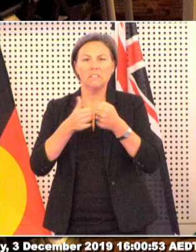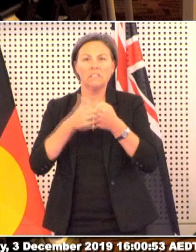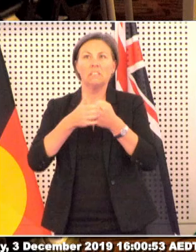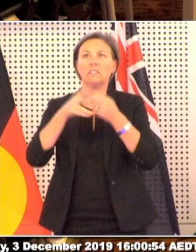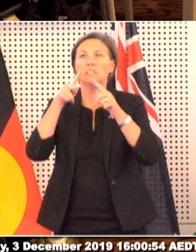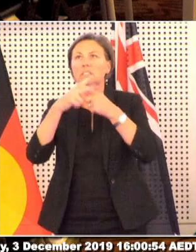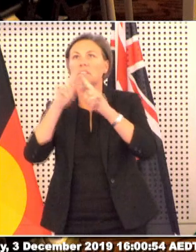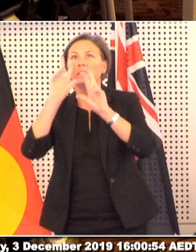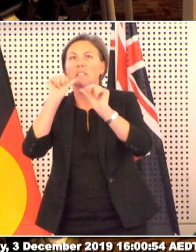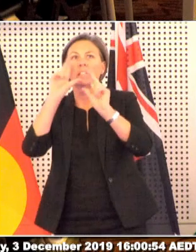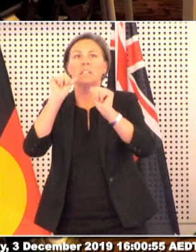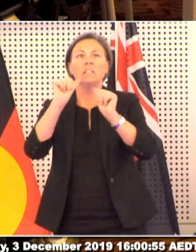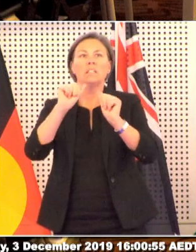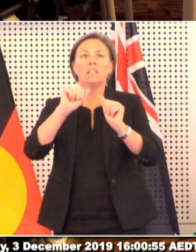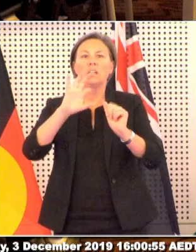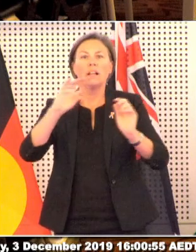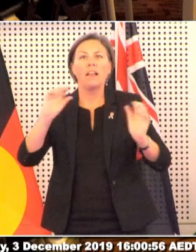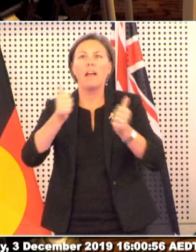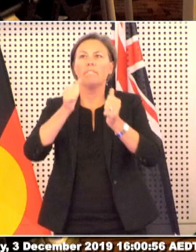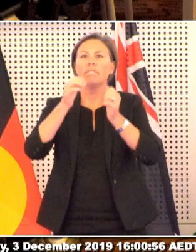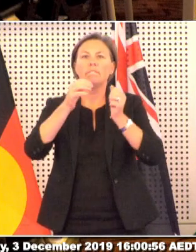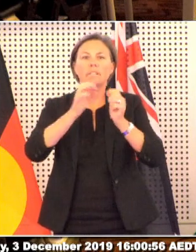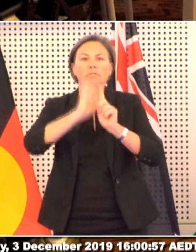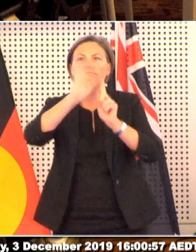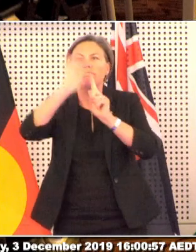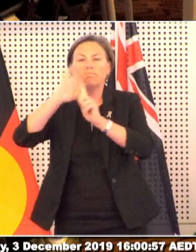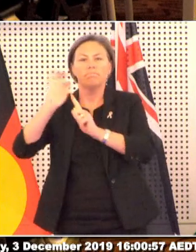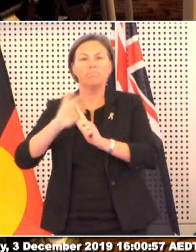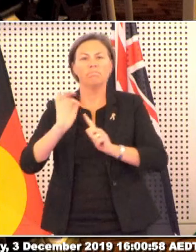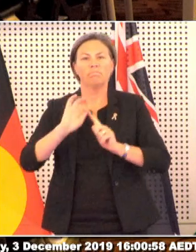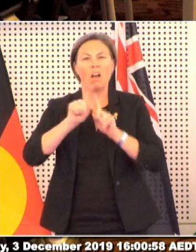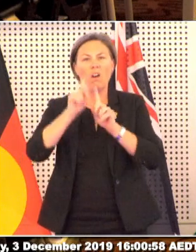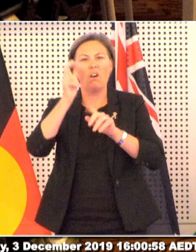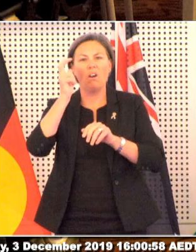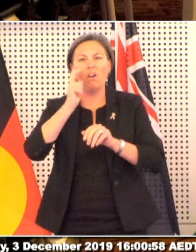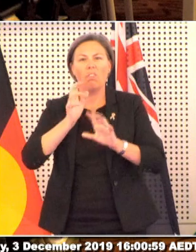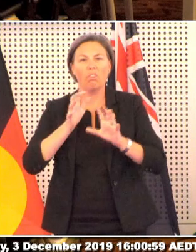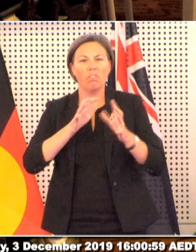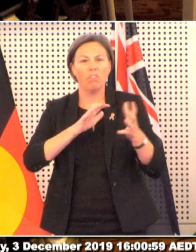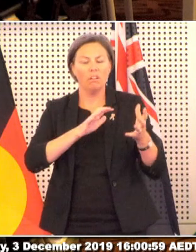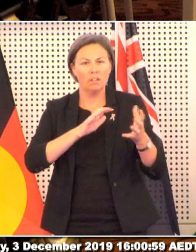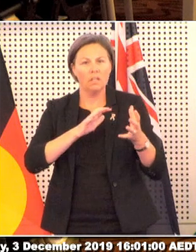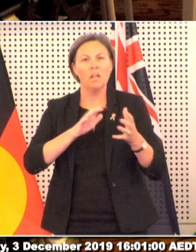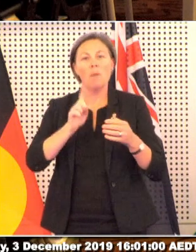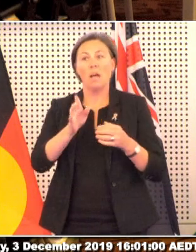renovation, some of the repairs. And Mr Roche, you haven’t focused on that as much.